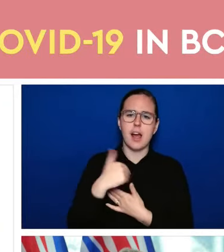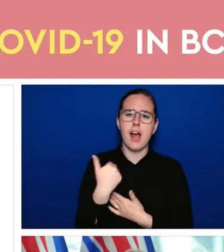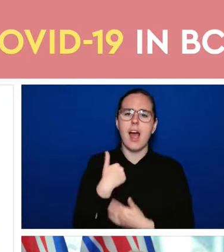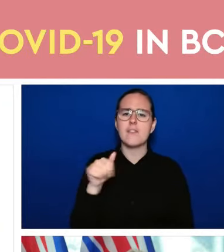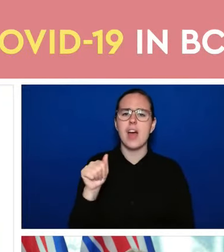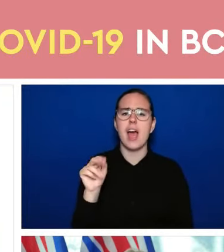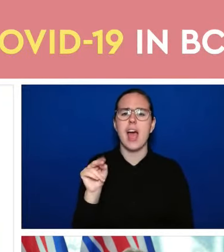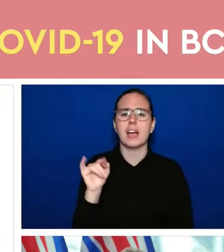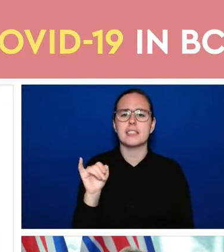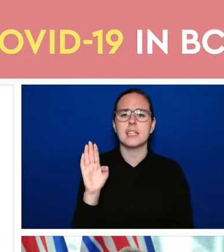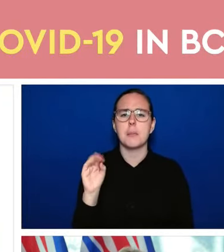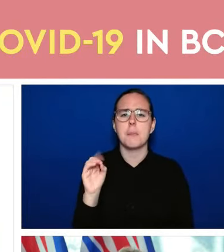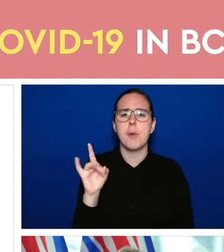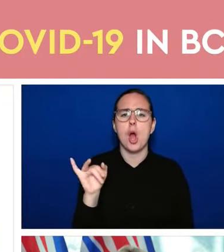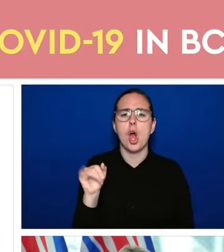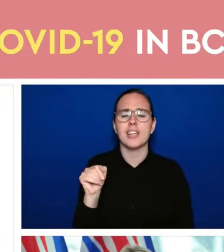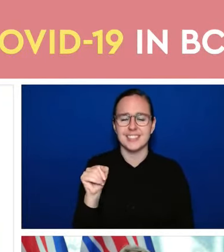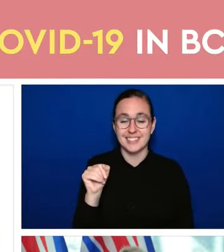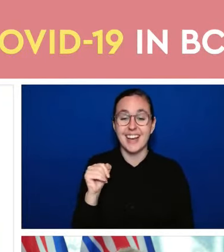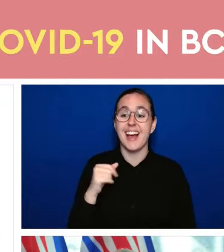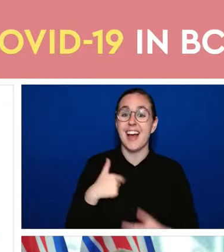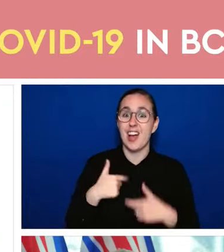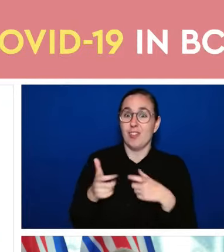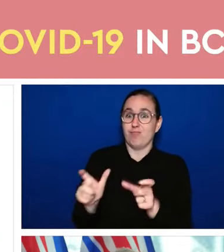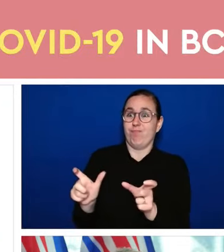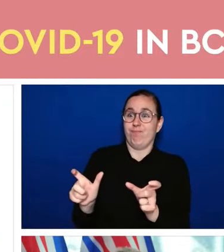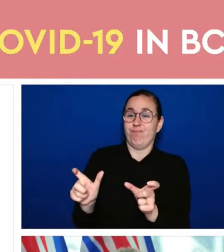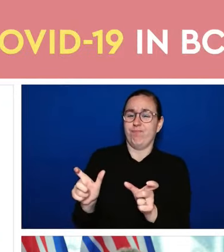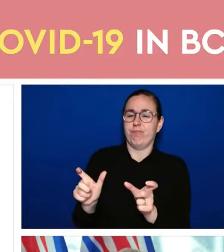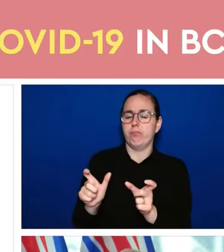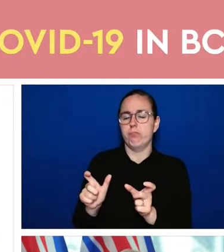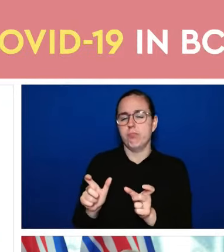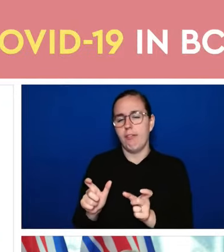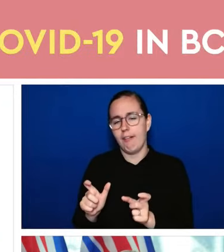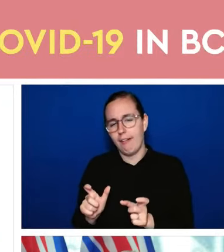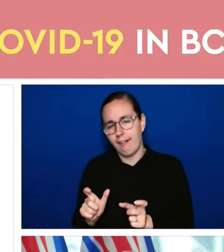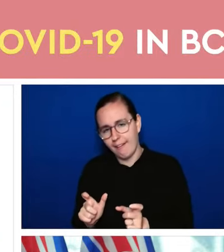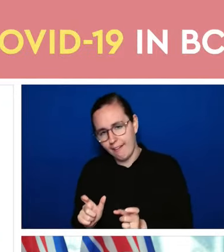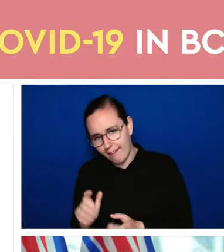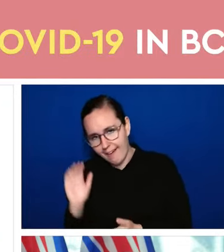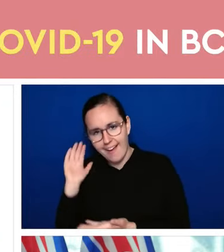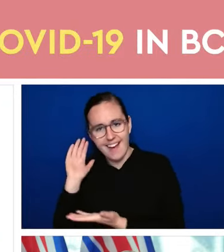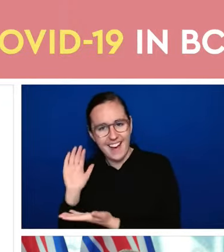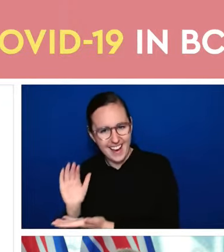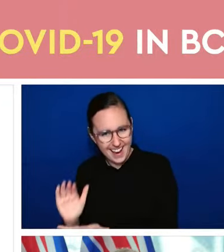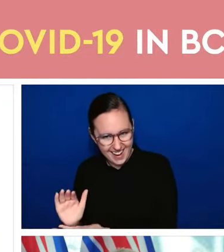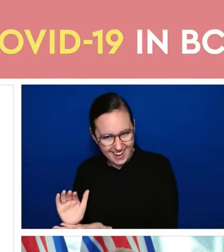the antibodies go down over time in the- three to six months in